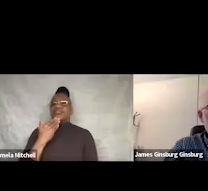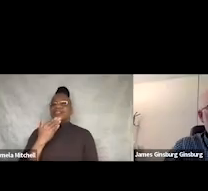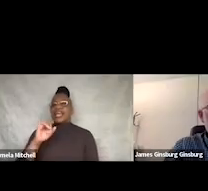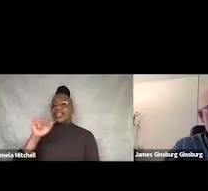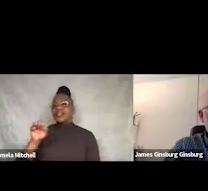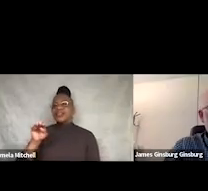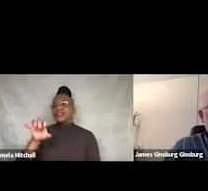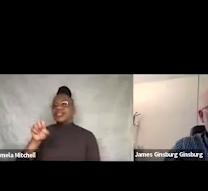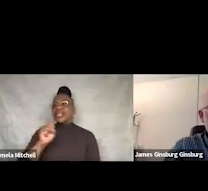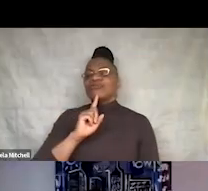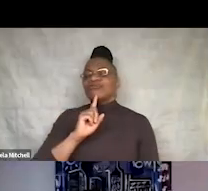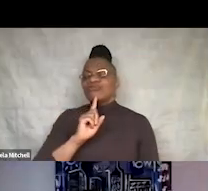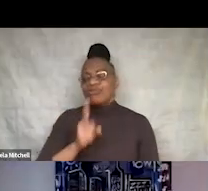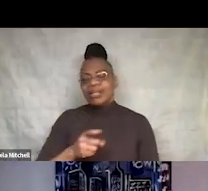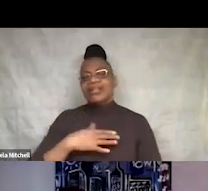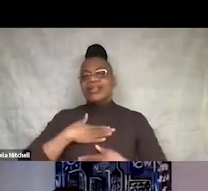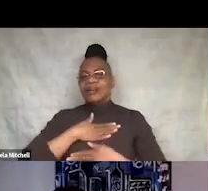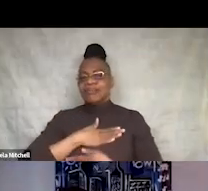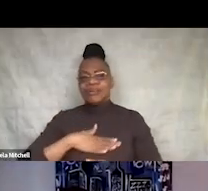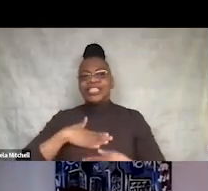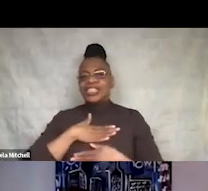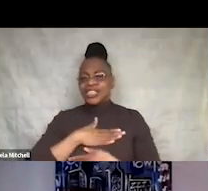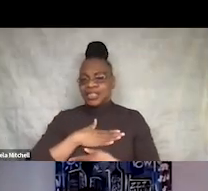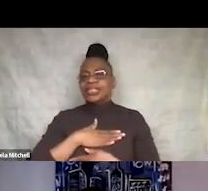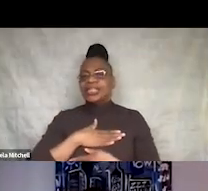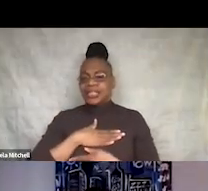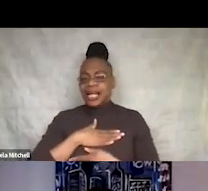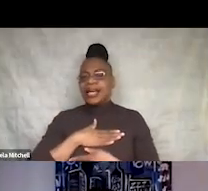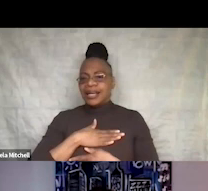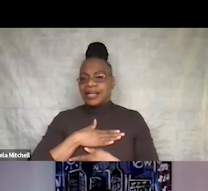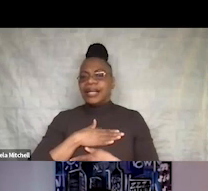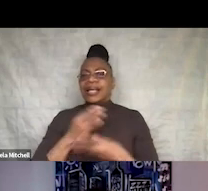Really appreciate just the many years of expertise,